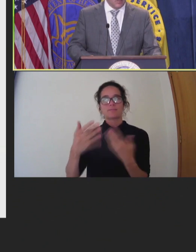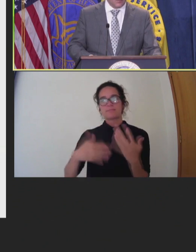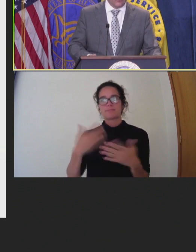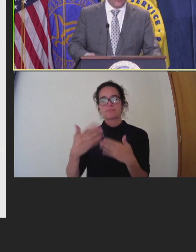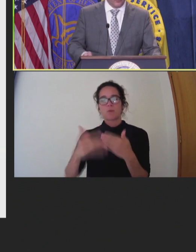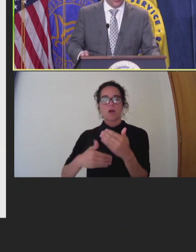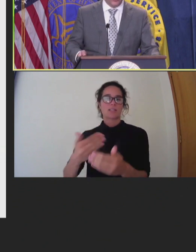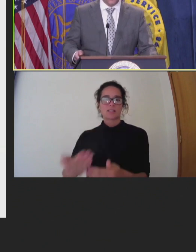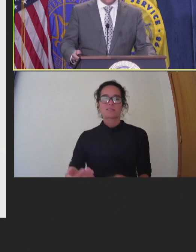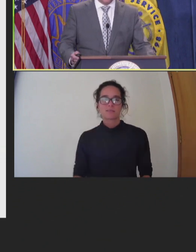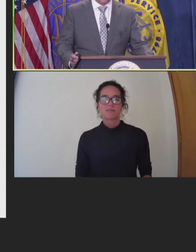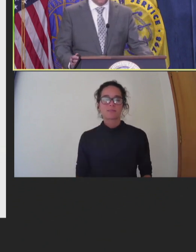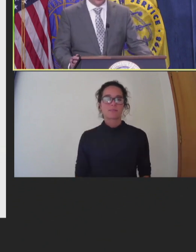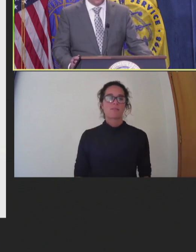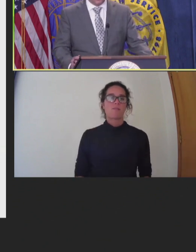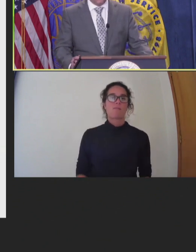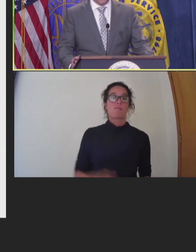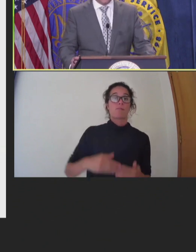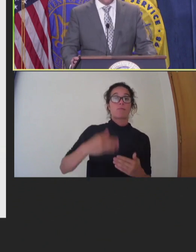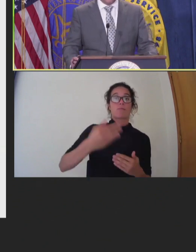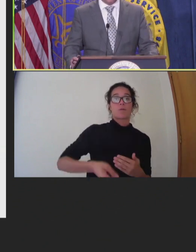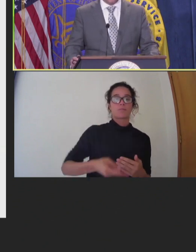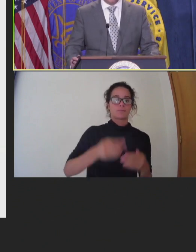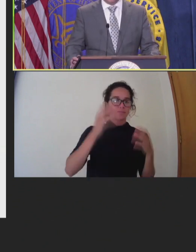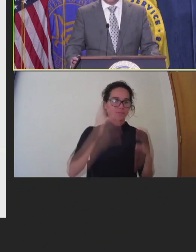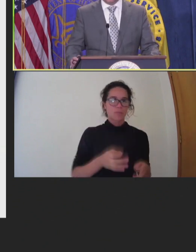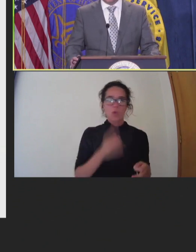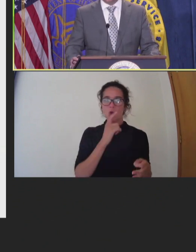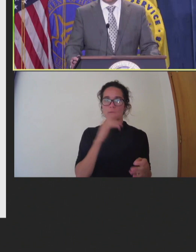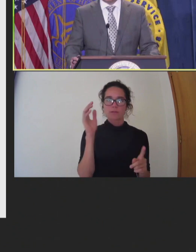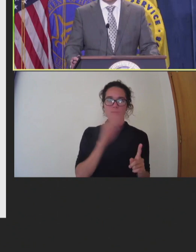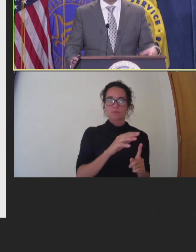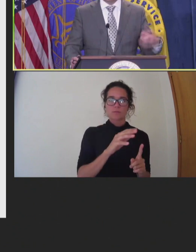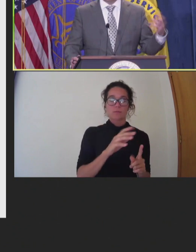So, step one, determine who had been exposed. We commenced our incident command structure. We were